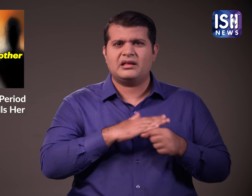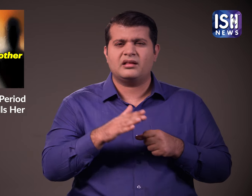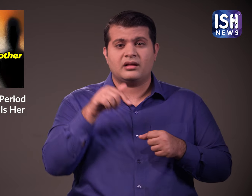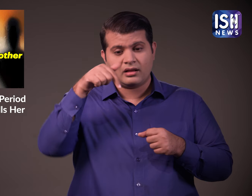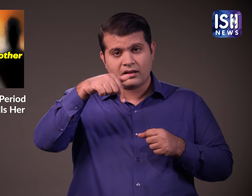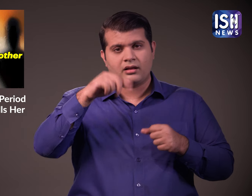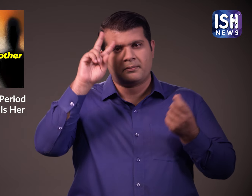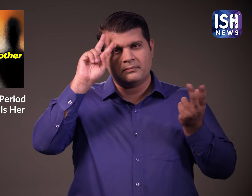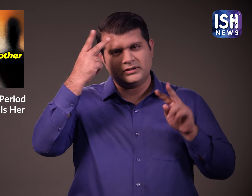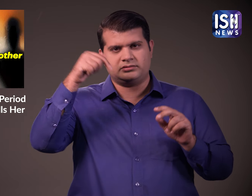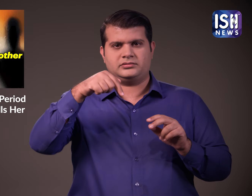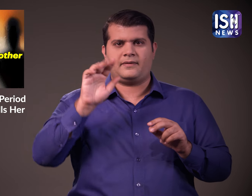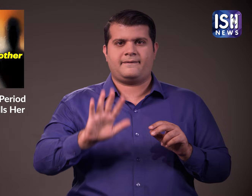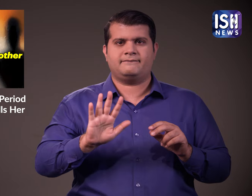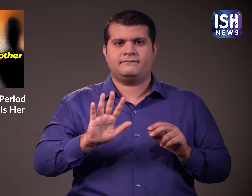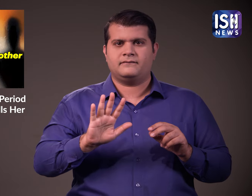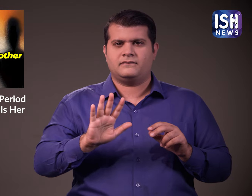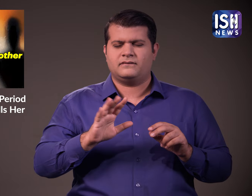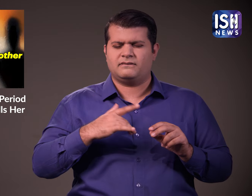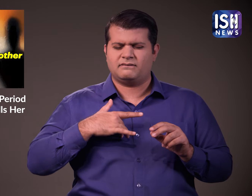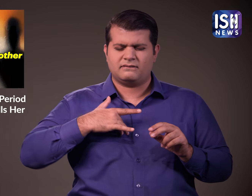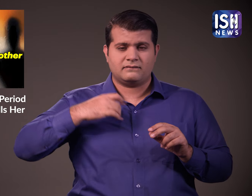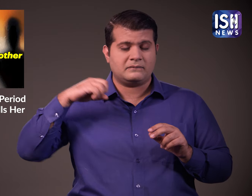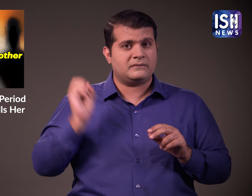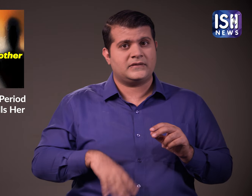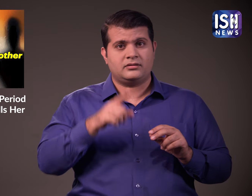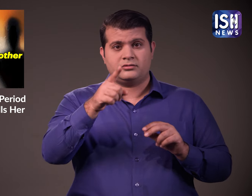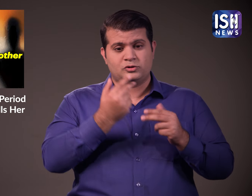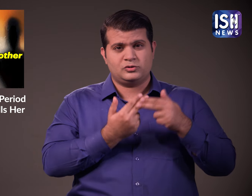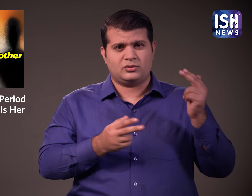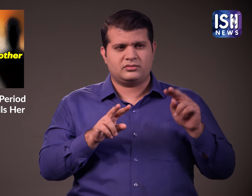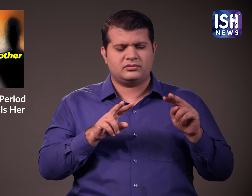The murder was all because of a misunderstanding. It is a devastating story.